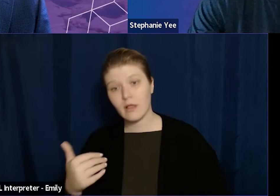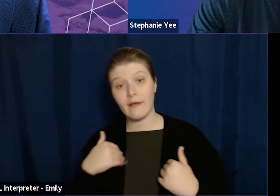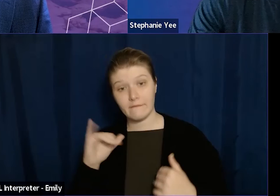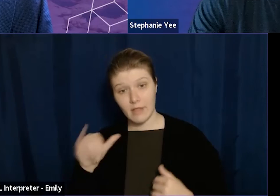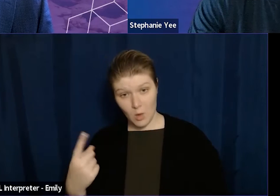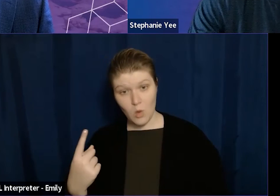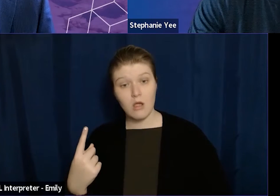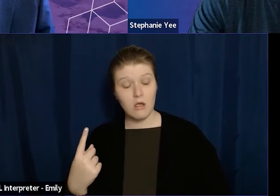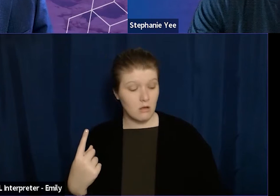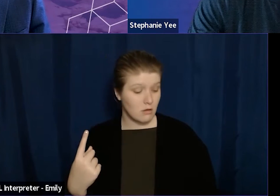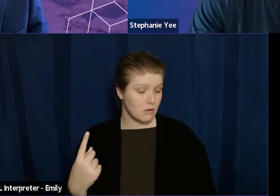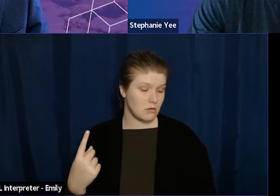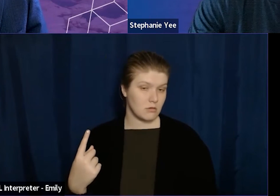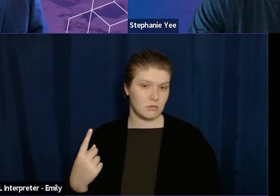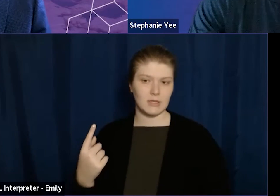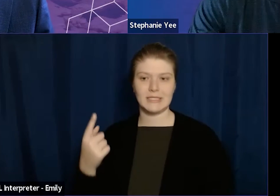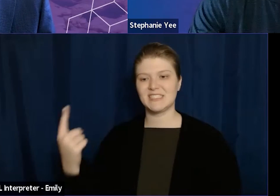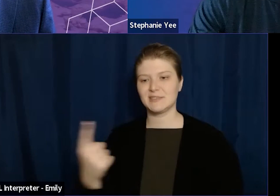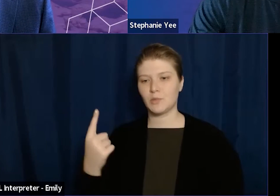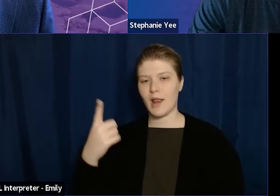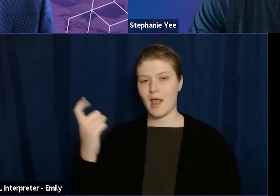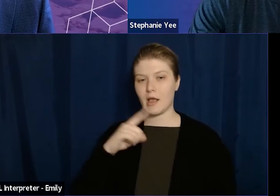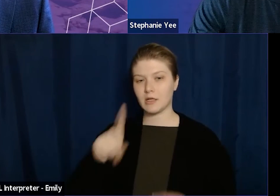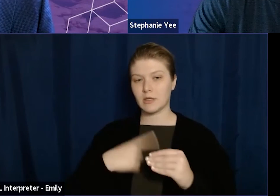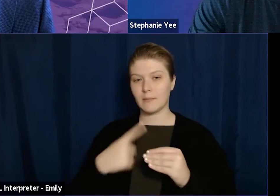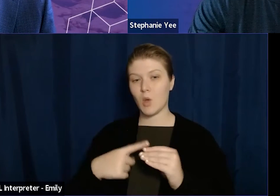Somebody asking about the two-month salary rule for PI salary.